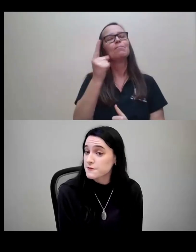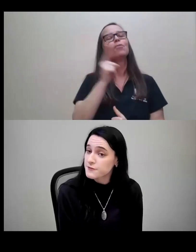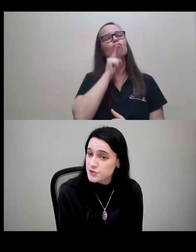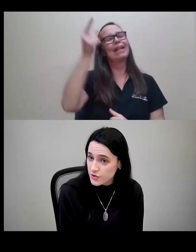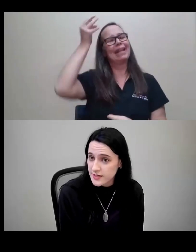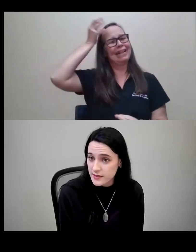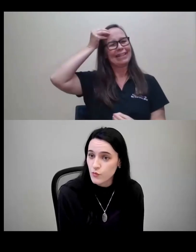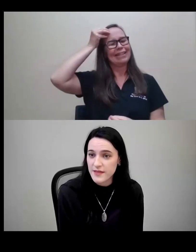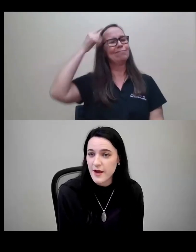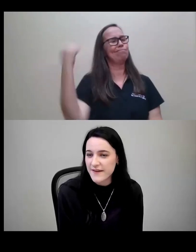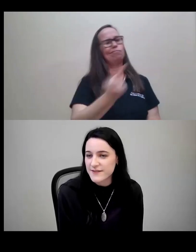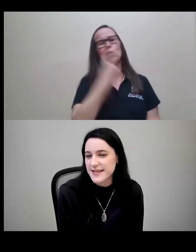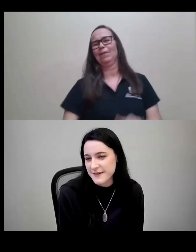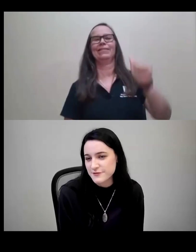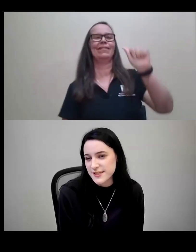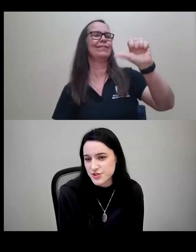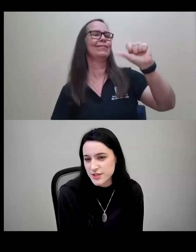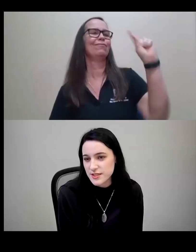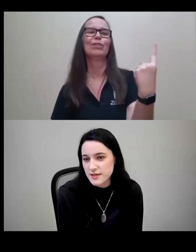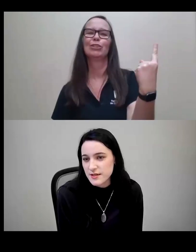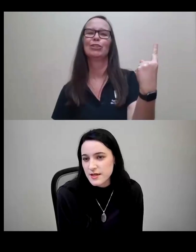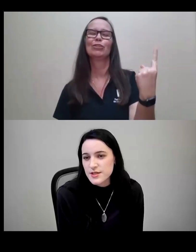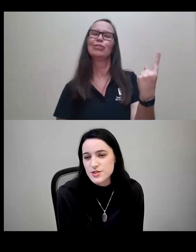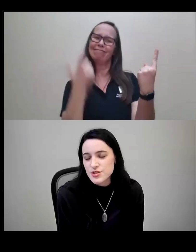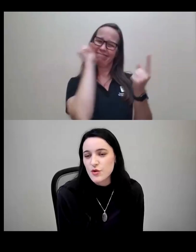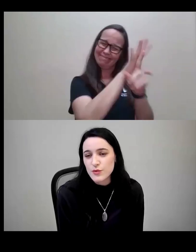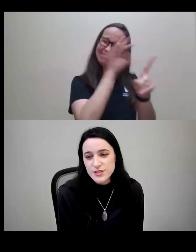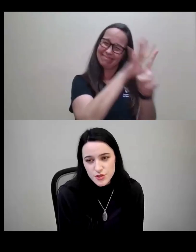they'll feel frustrated without having that foundation. So,